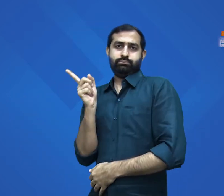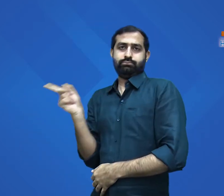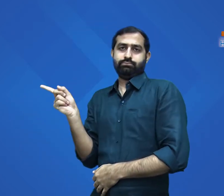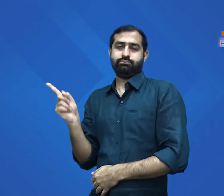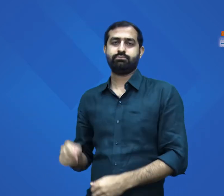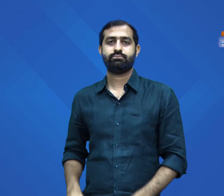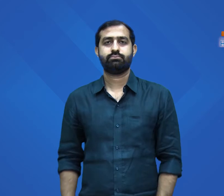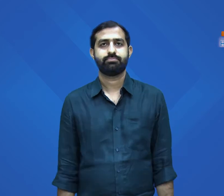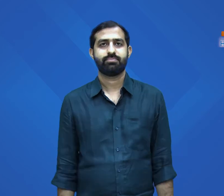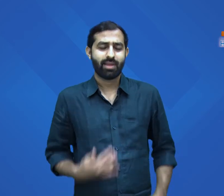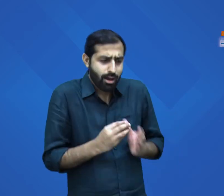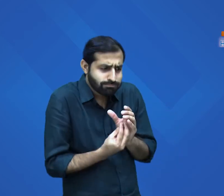which means rise again from a destructed mass.